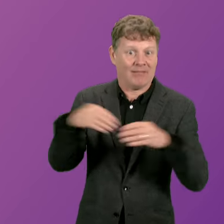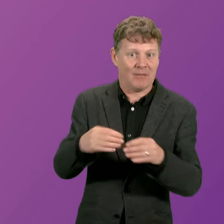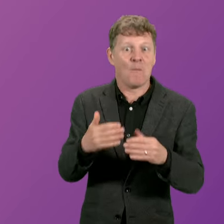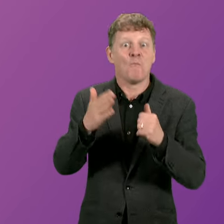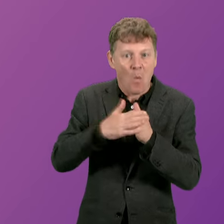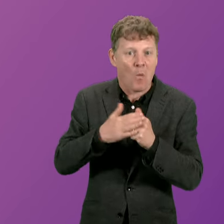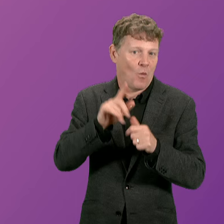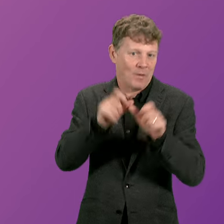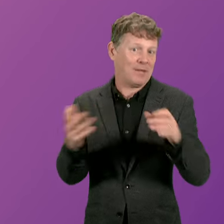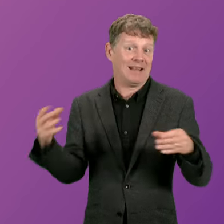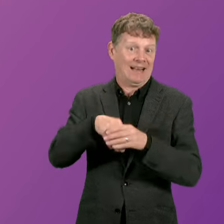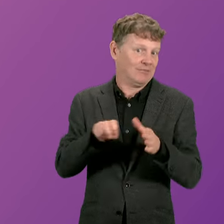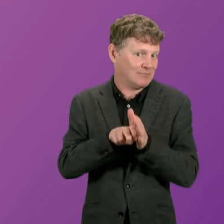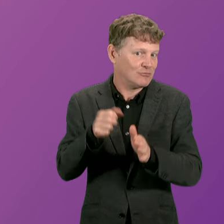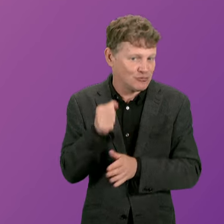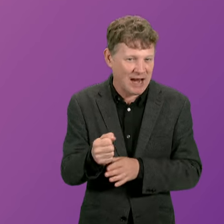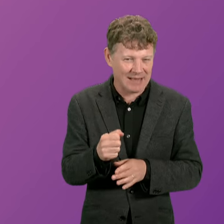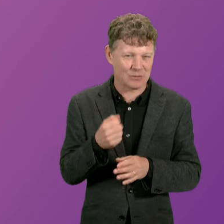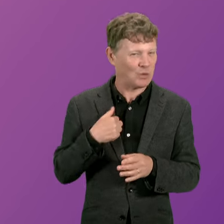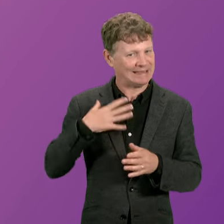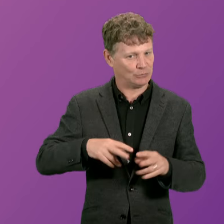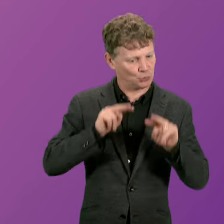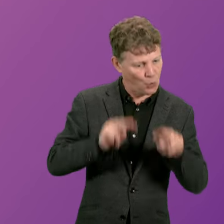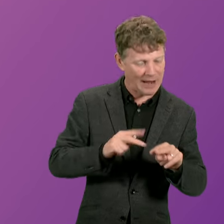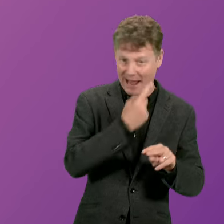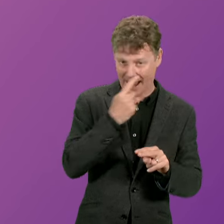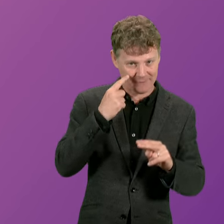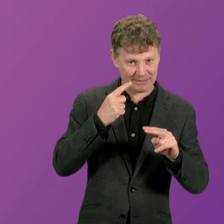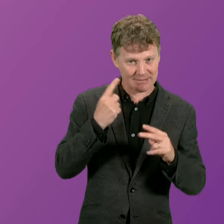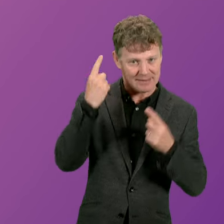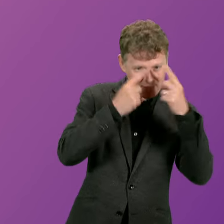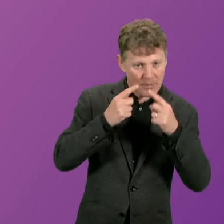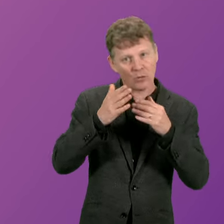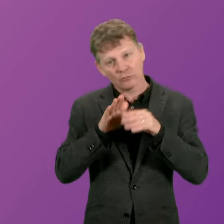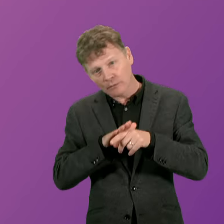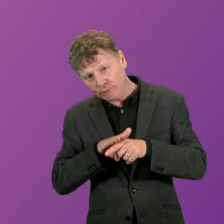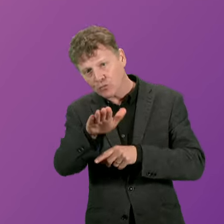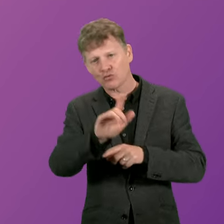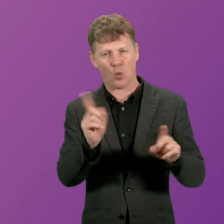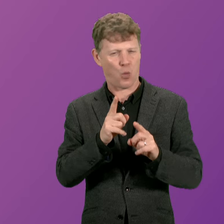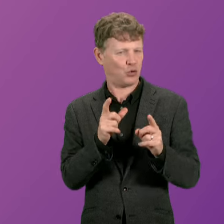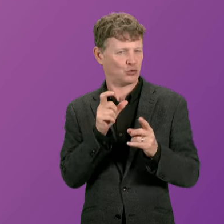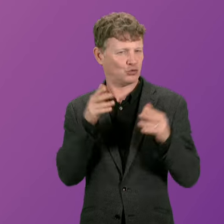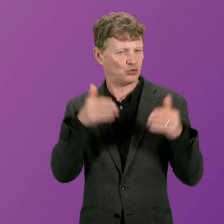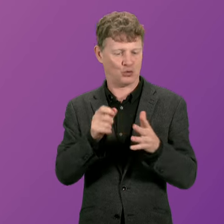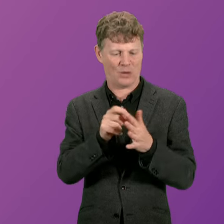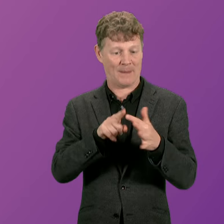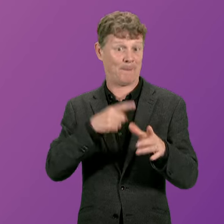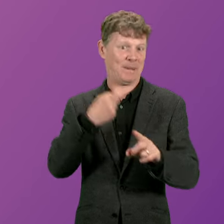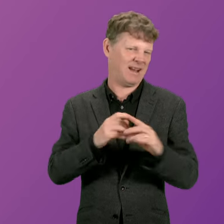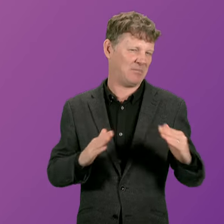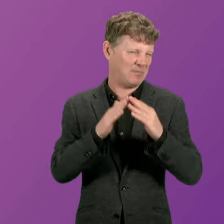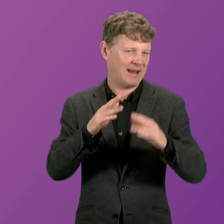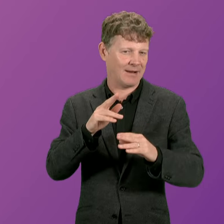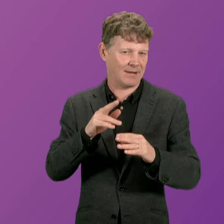evidence. As we consider the long-term future of the peak fares pilot, we are keen to see